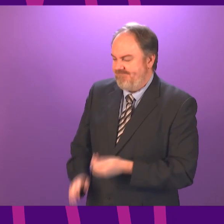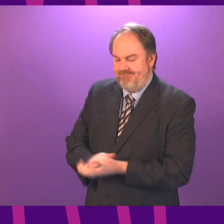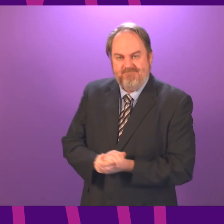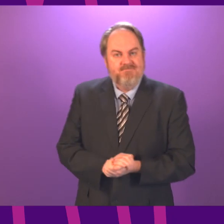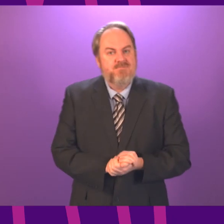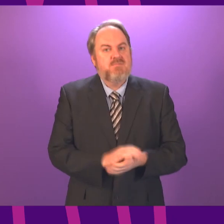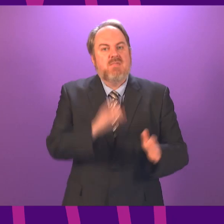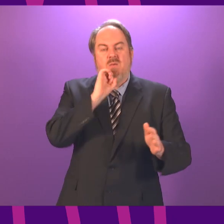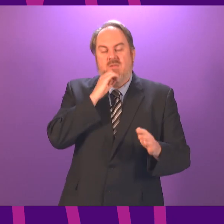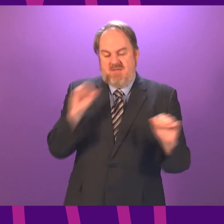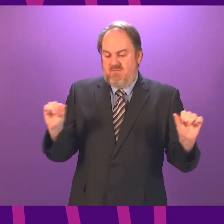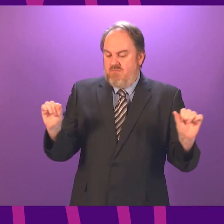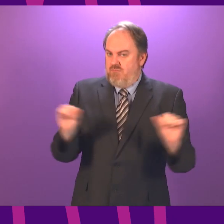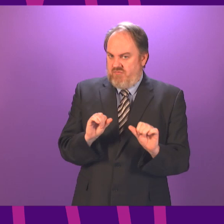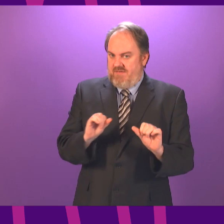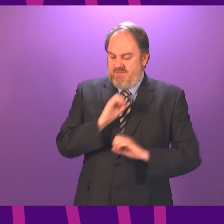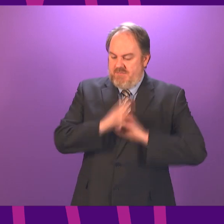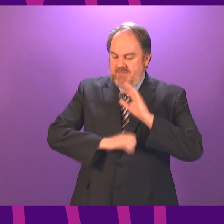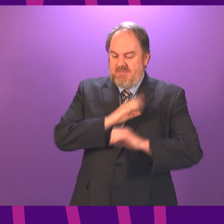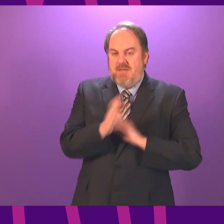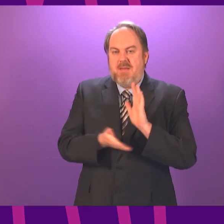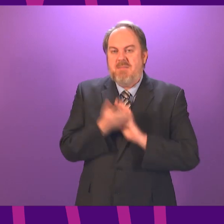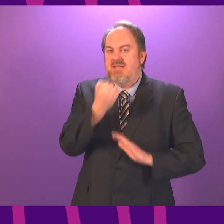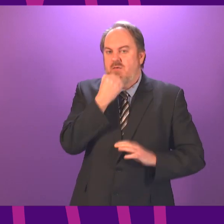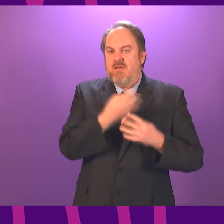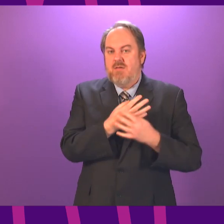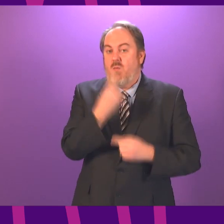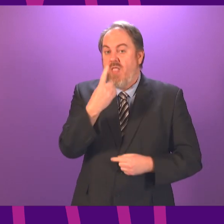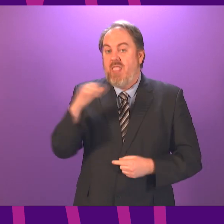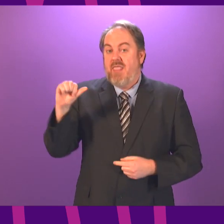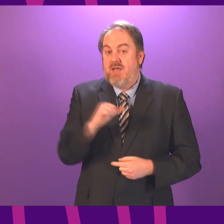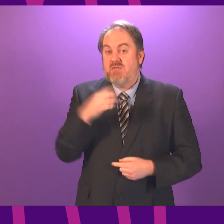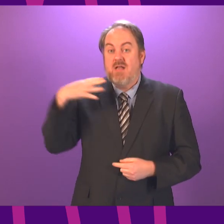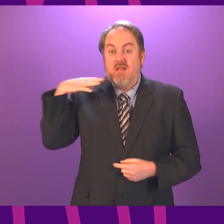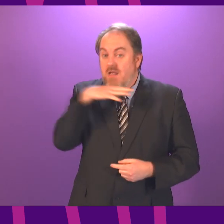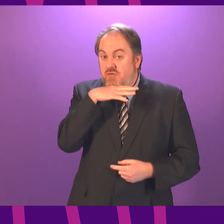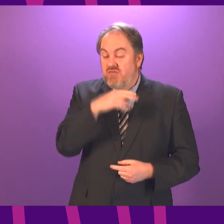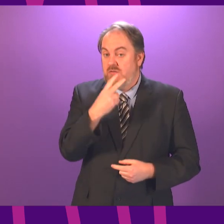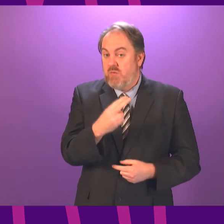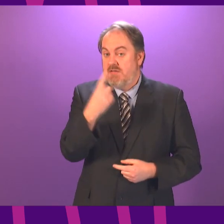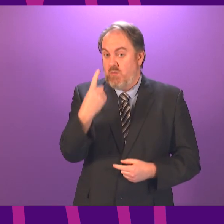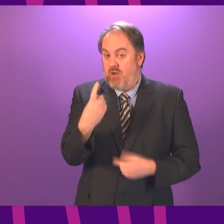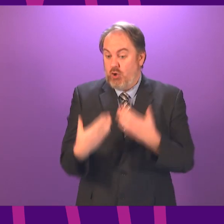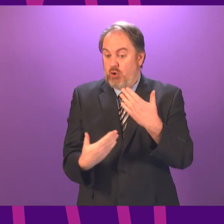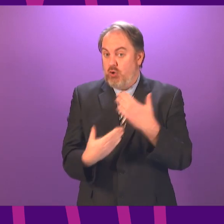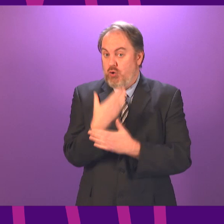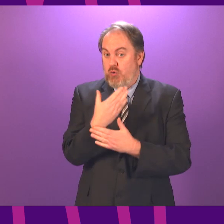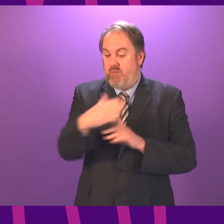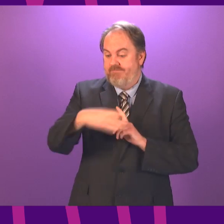I will give a quick update on today’s statistics. Yesterday, 1,121 new cases were reported,